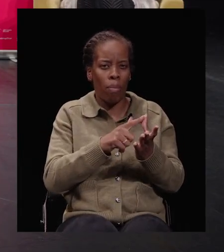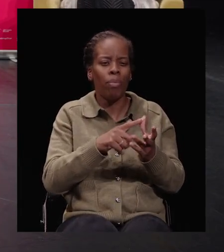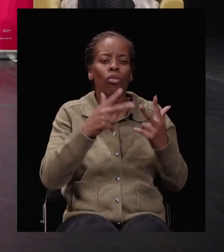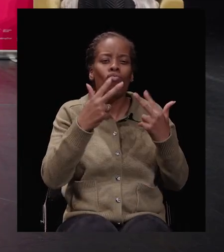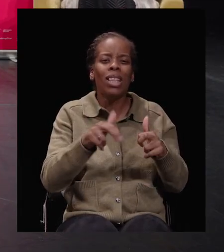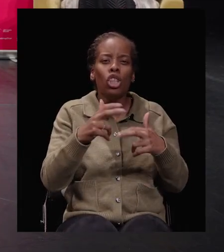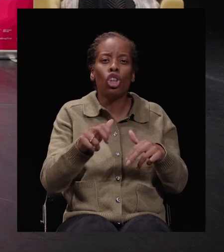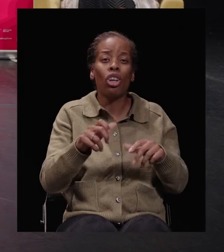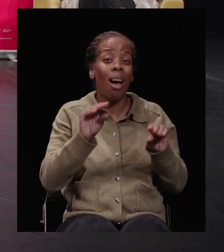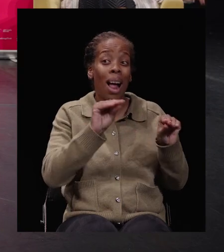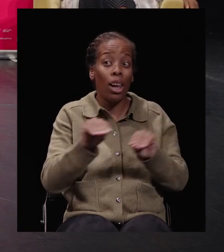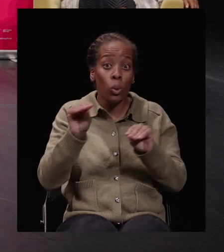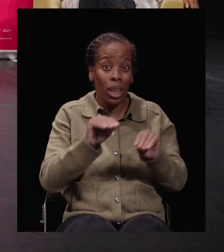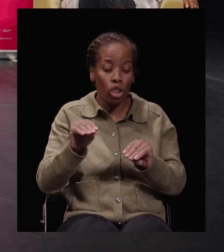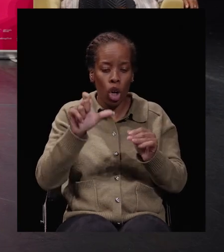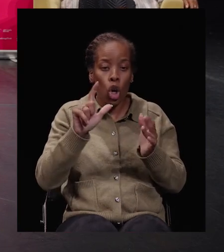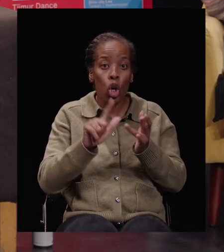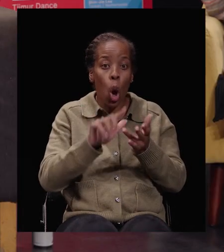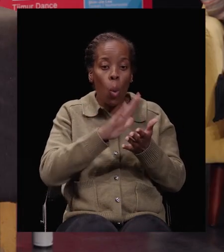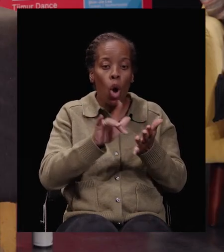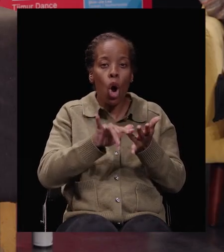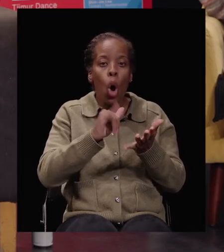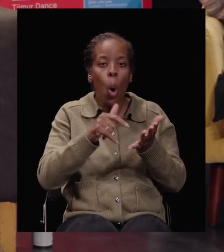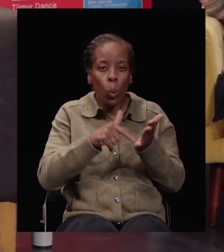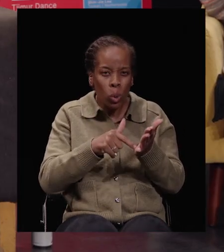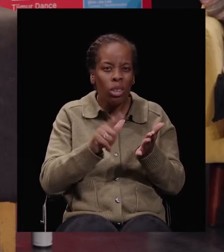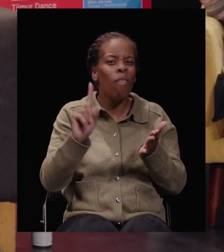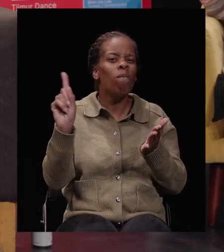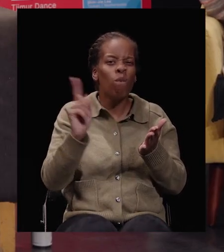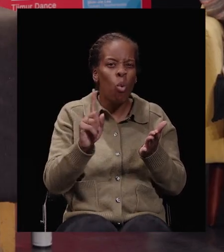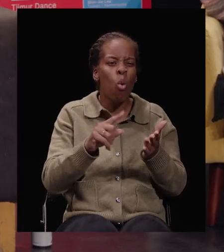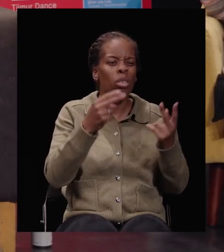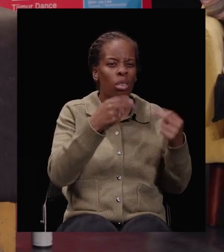and co-host of "Dancing Class," exploring dance, identity and access.